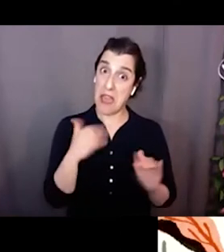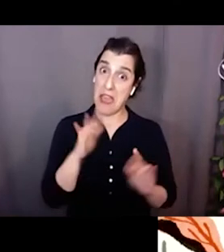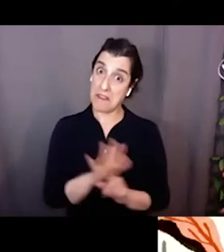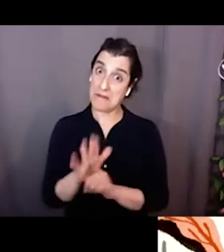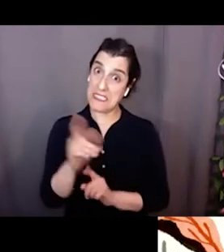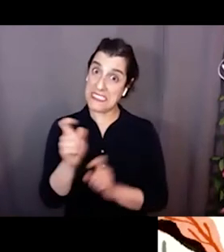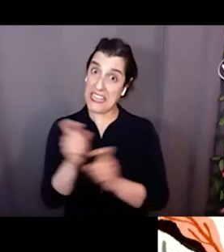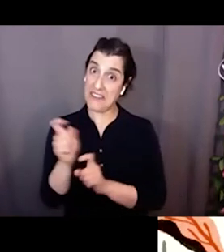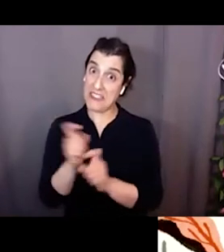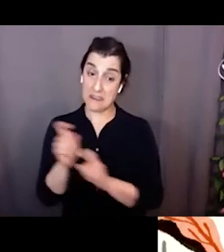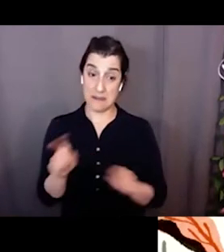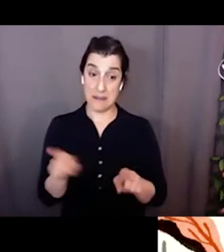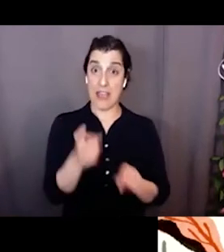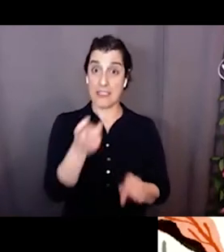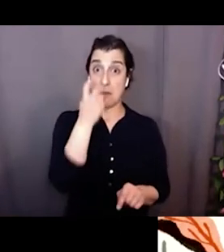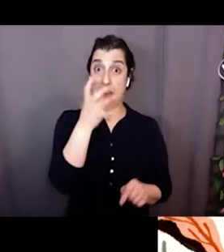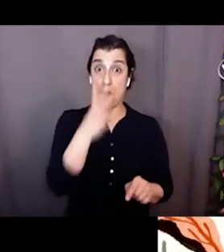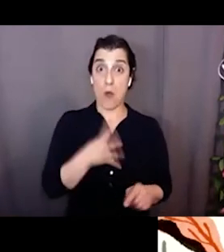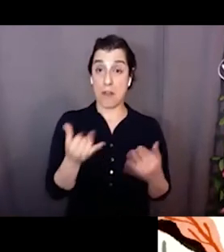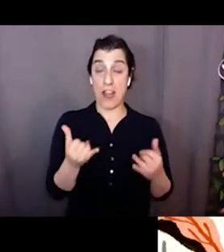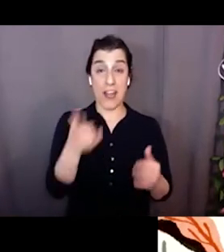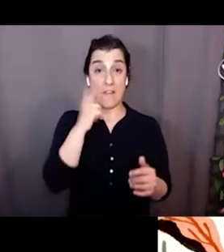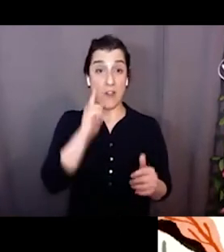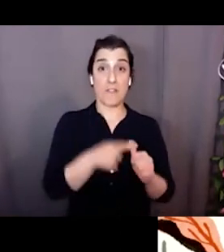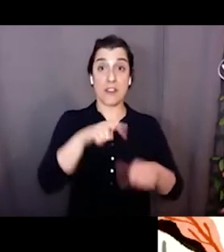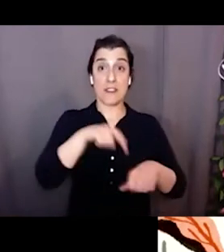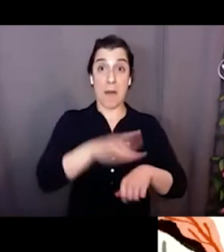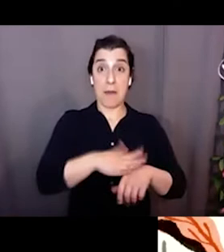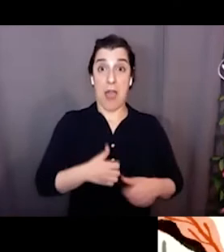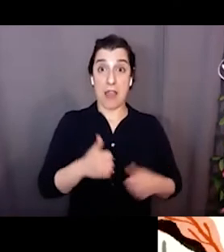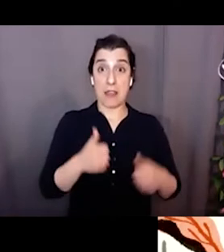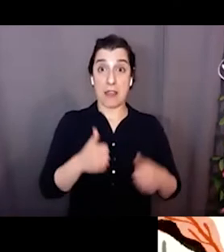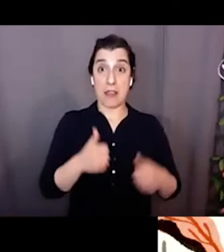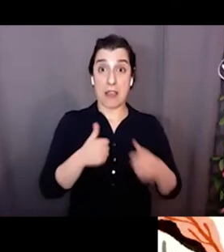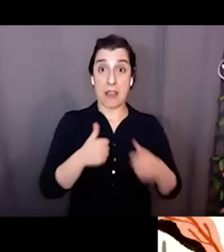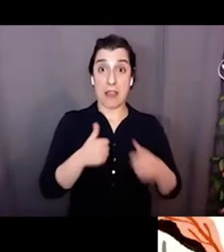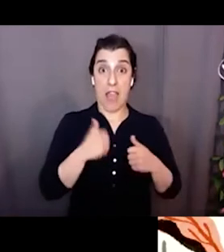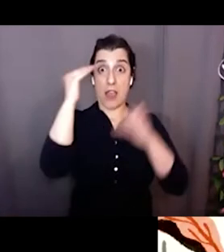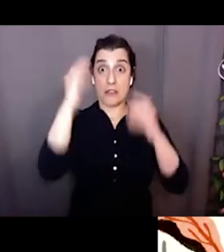I think my adult life and probably my child life, I haven't been touched by a stranger without consent. Um,